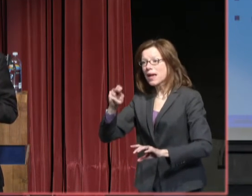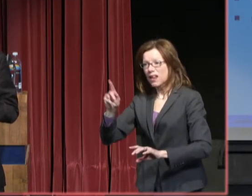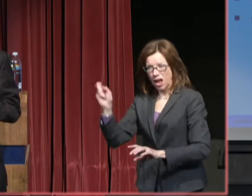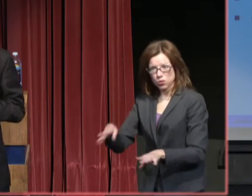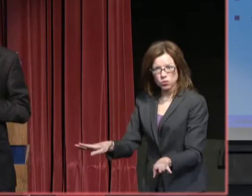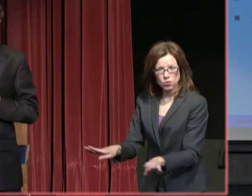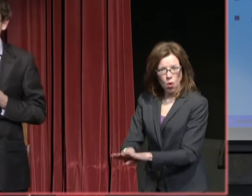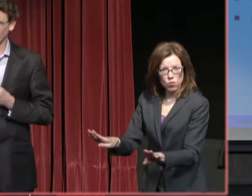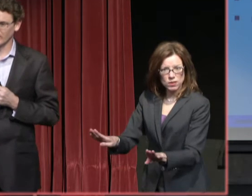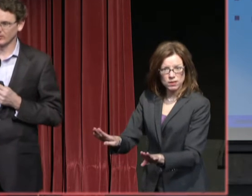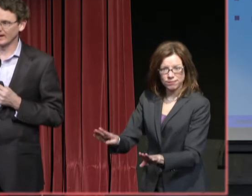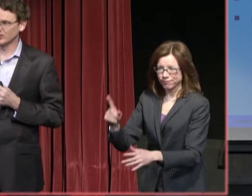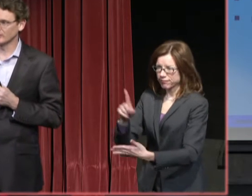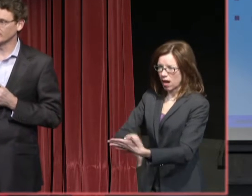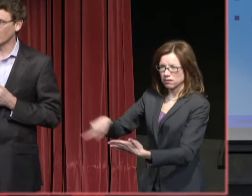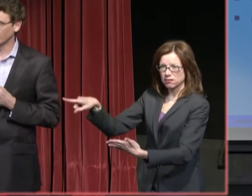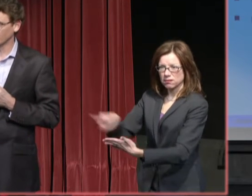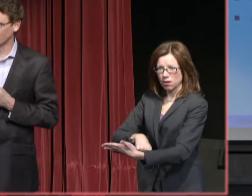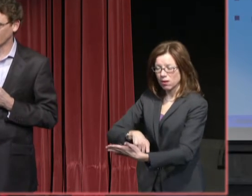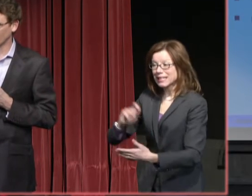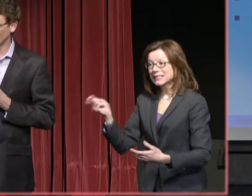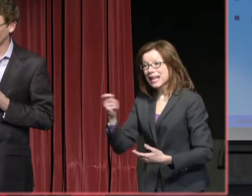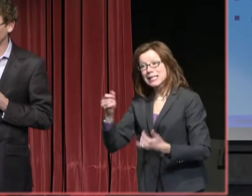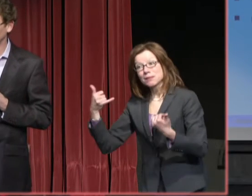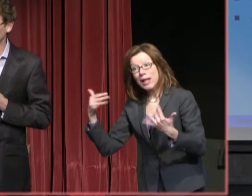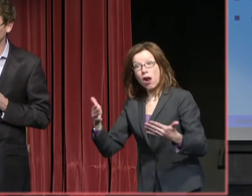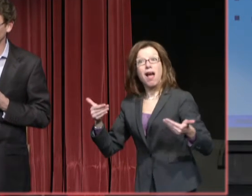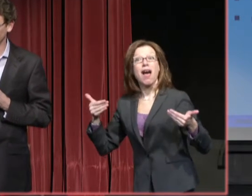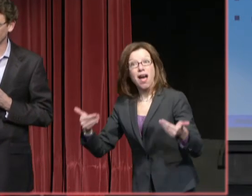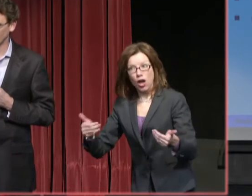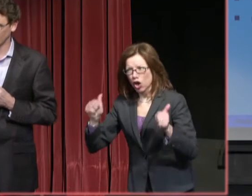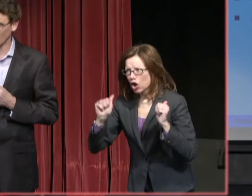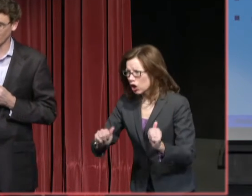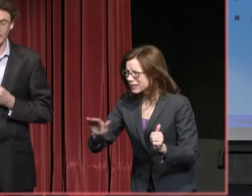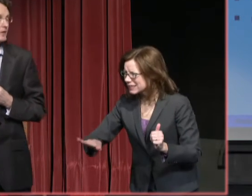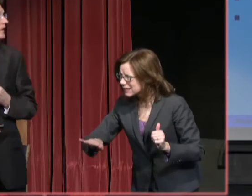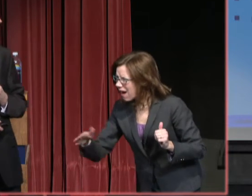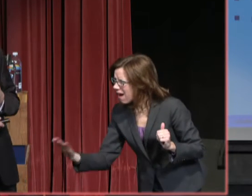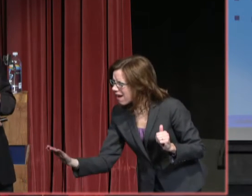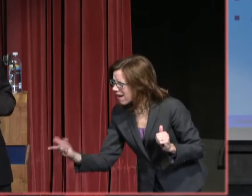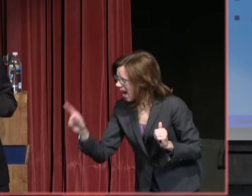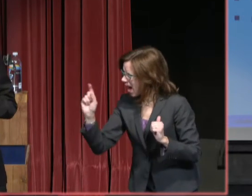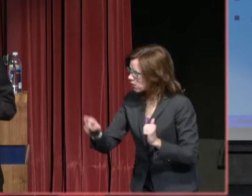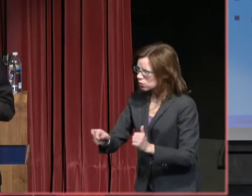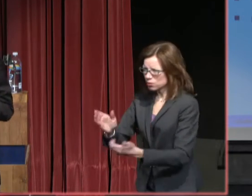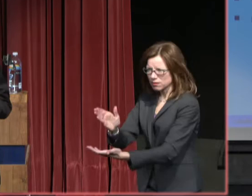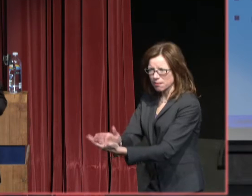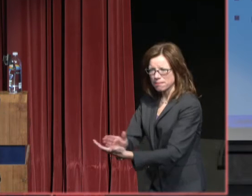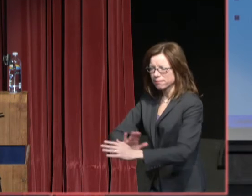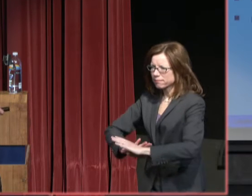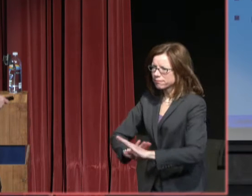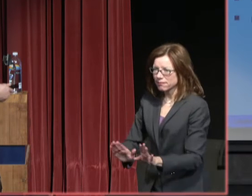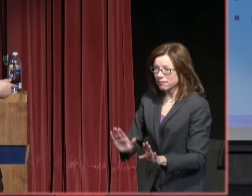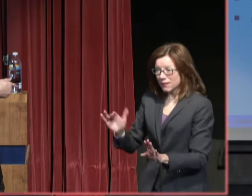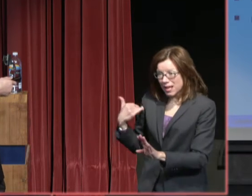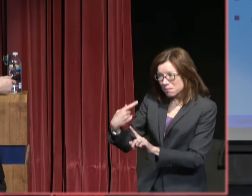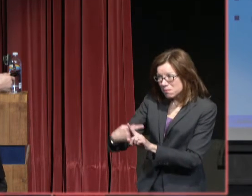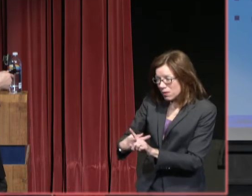The tennis players were in danger of dying if they carried on playing tennis, so they actually stopped it. This was just last month.